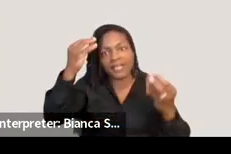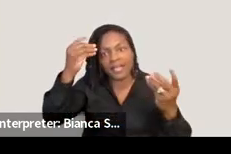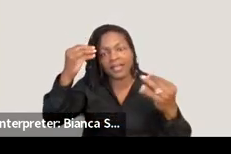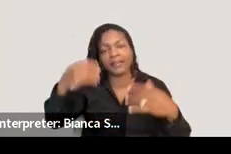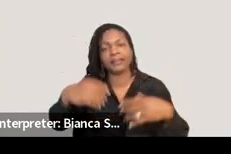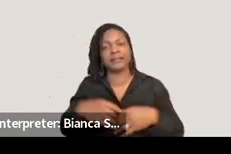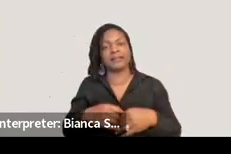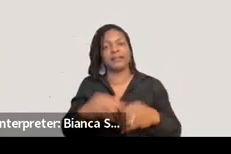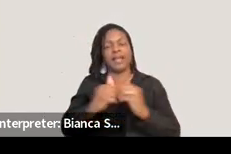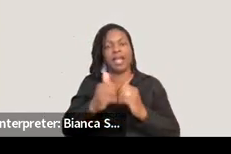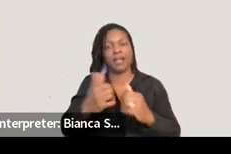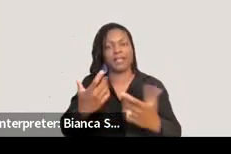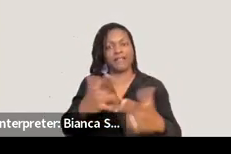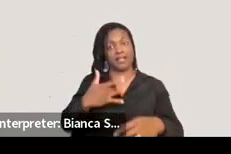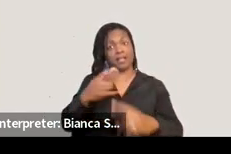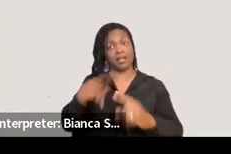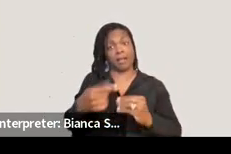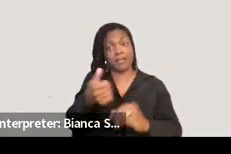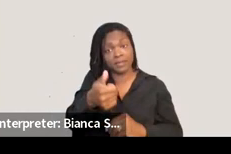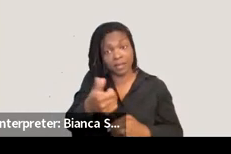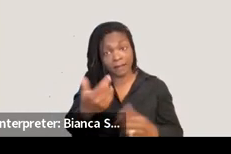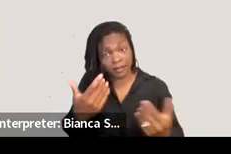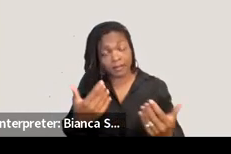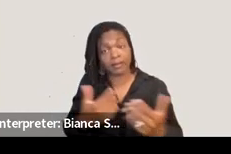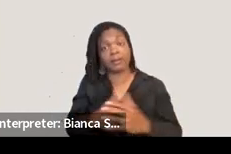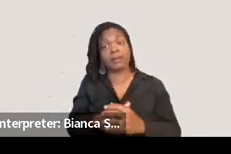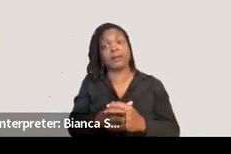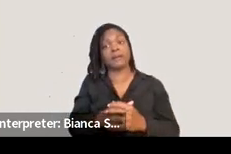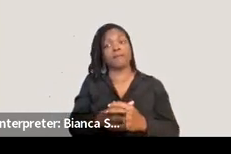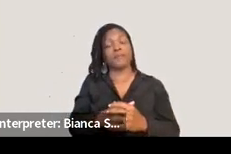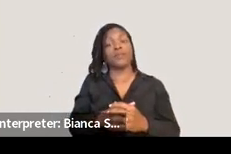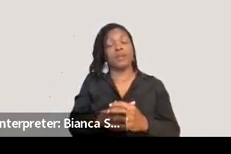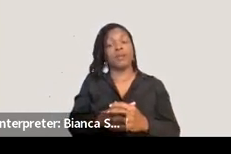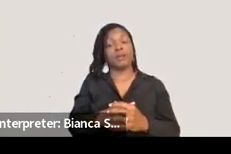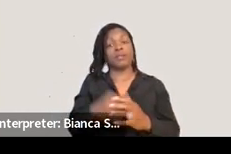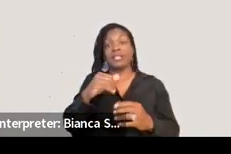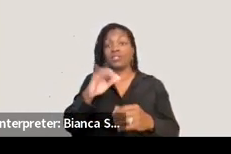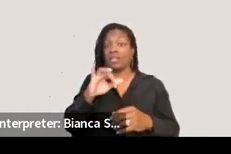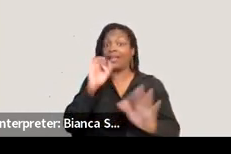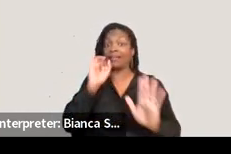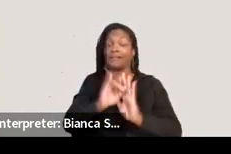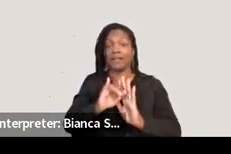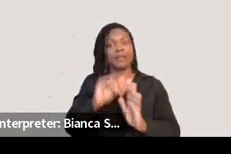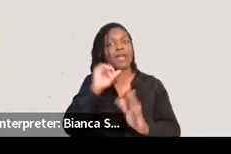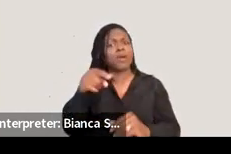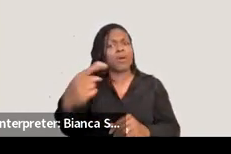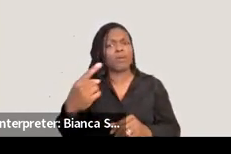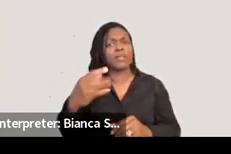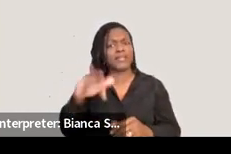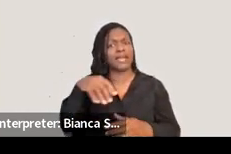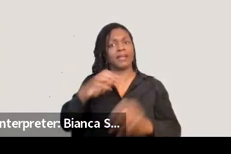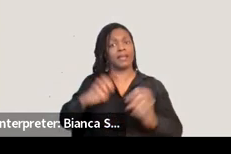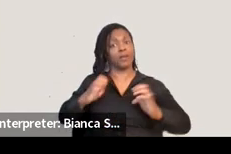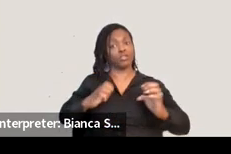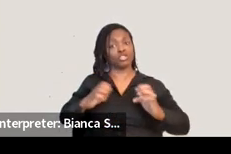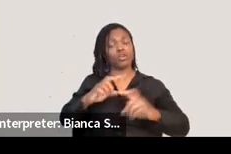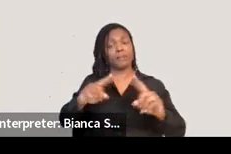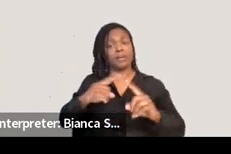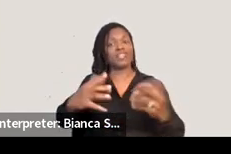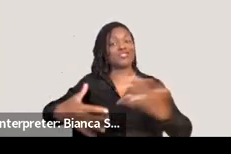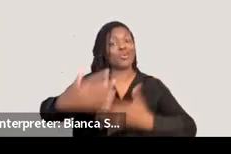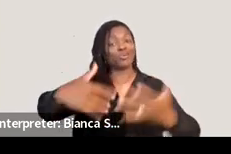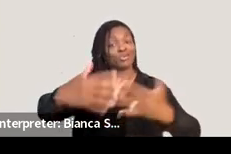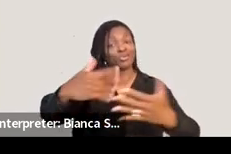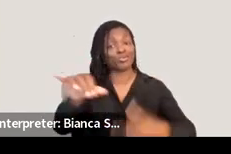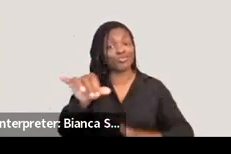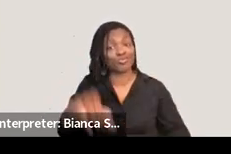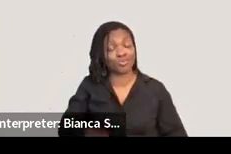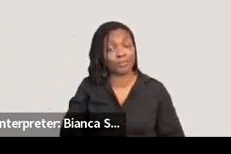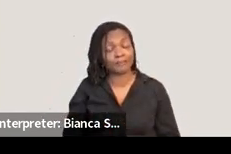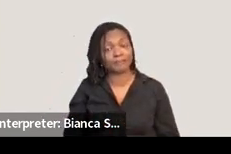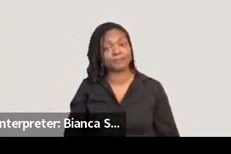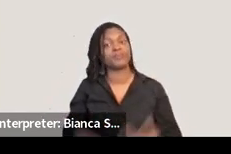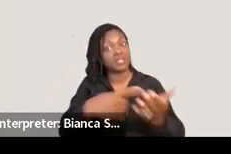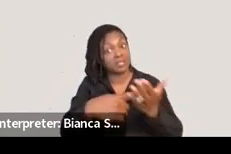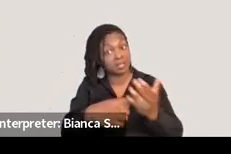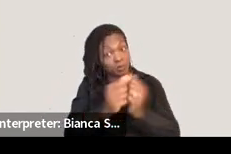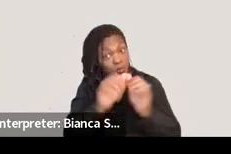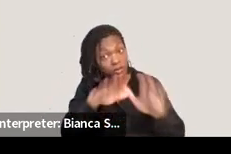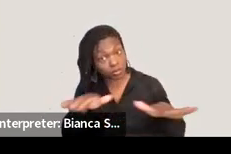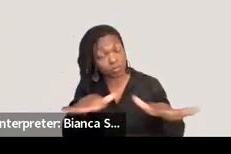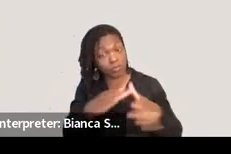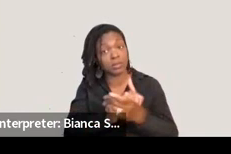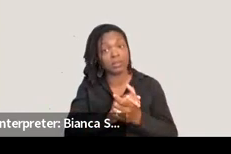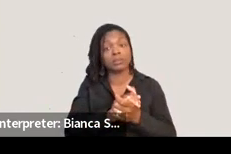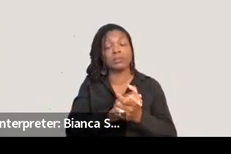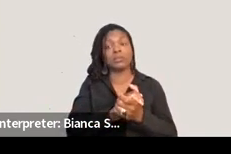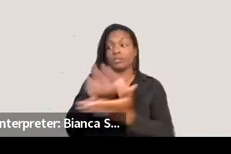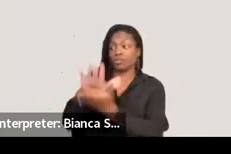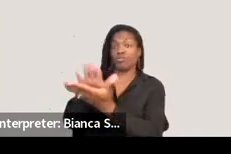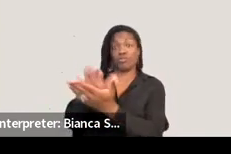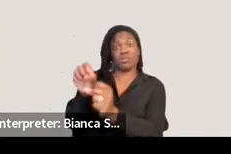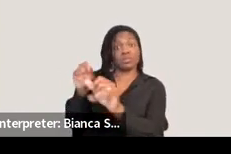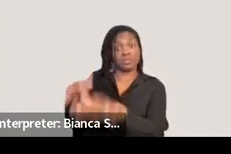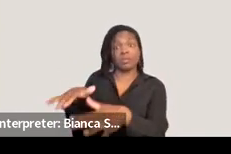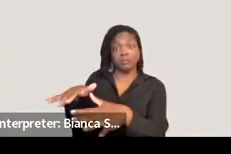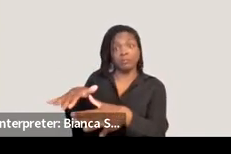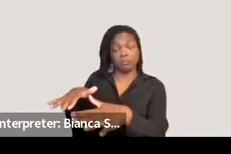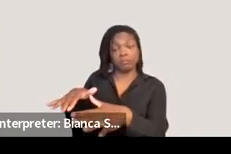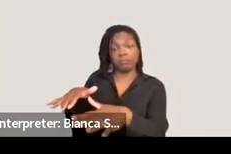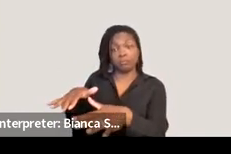Like being there for them not only on the emotional level but on a social level and then discussing this with not only your children but if you're in the school system it's discussing these things with the families.